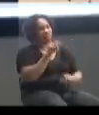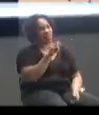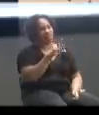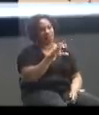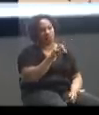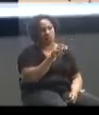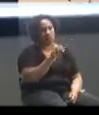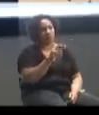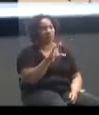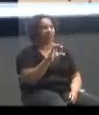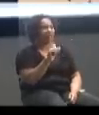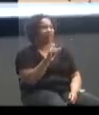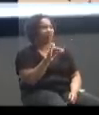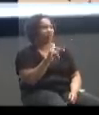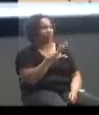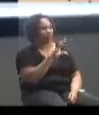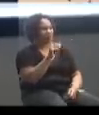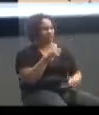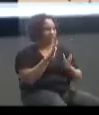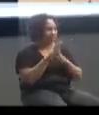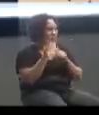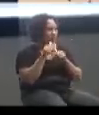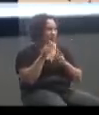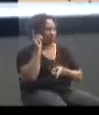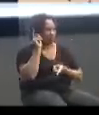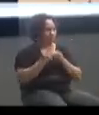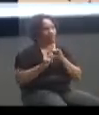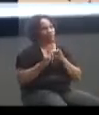TELL US ABOUT THEIR E-WASTE REDUCTION RECYCLING EFFORTS.